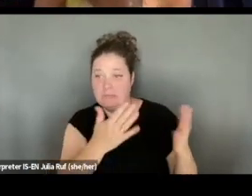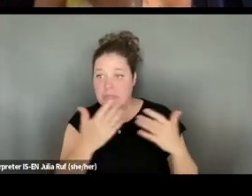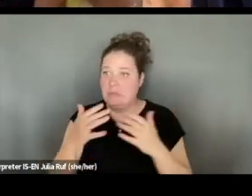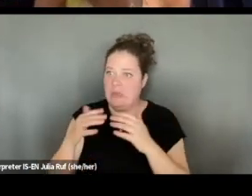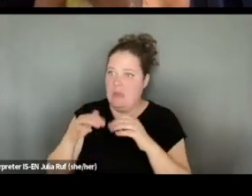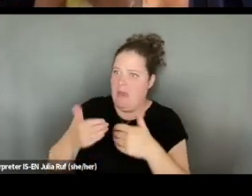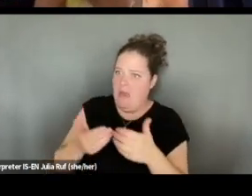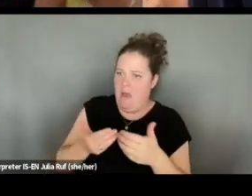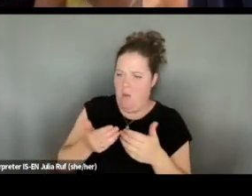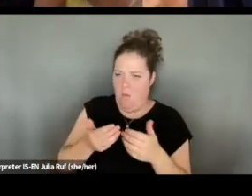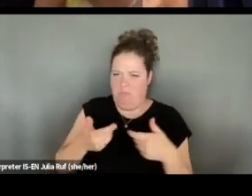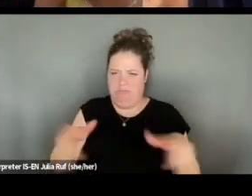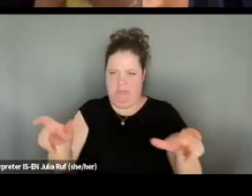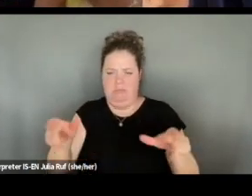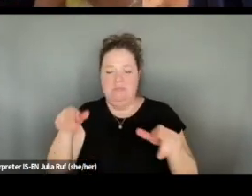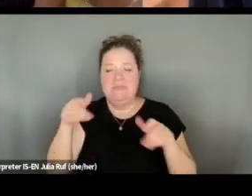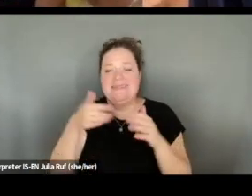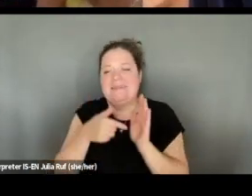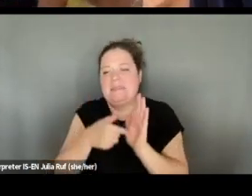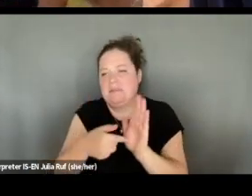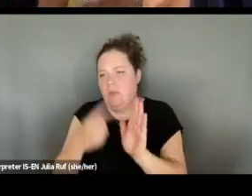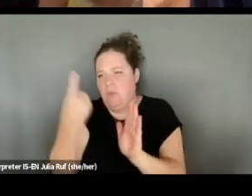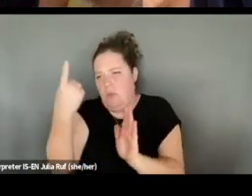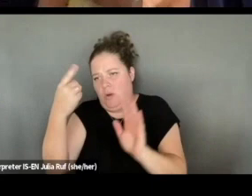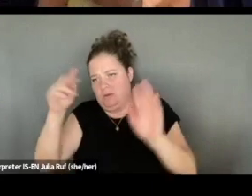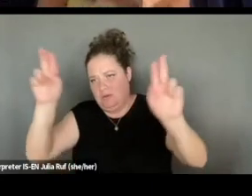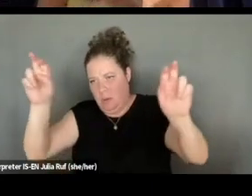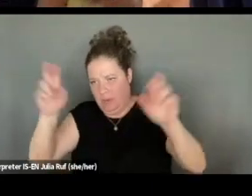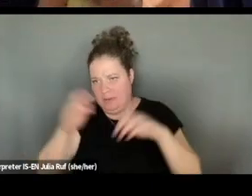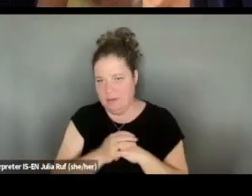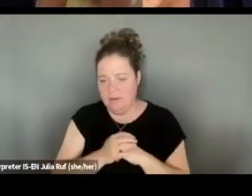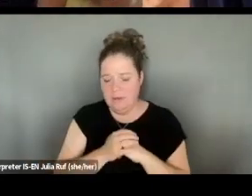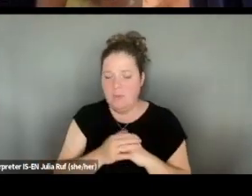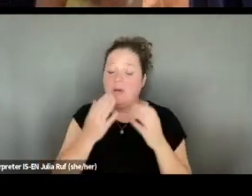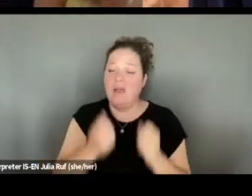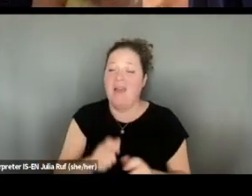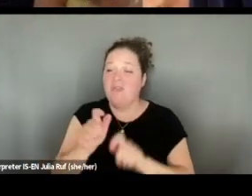society for vulnerable groups and things like that. So, these are the three paths into